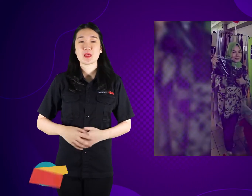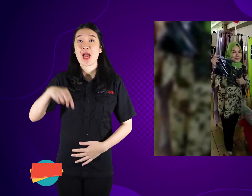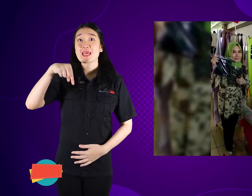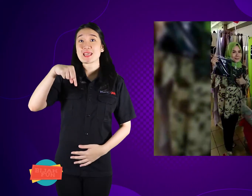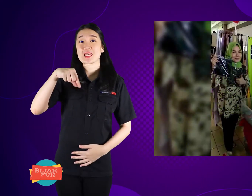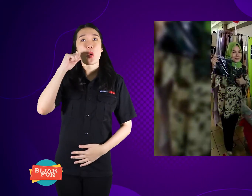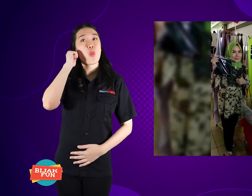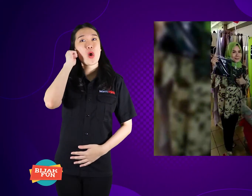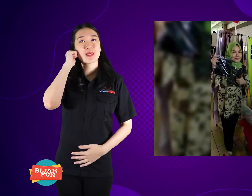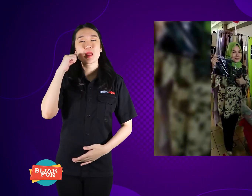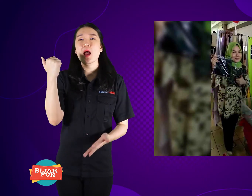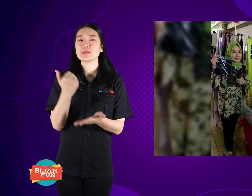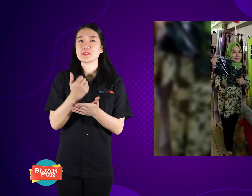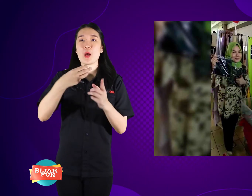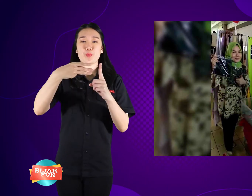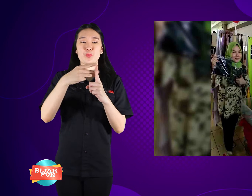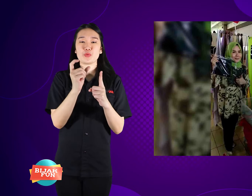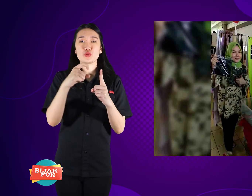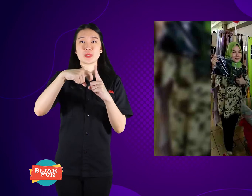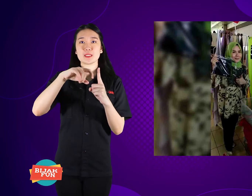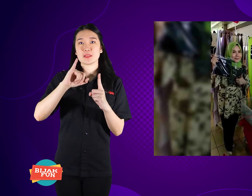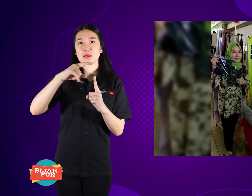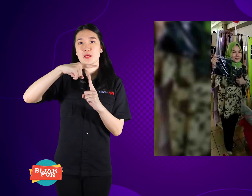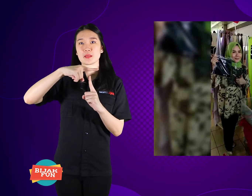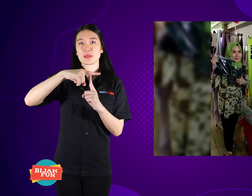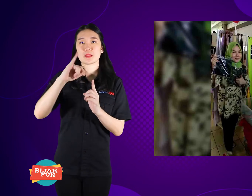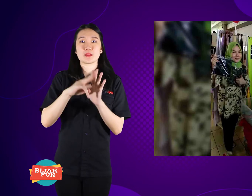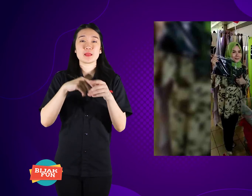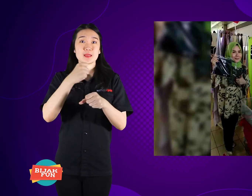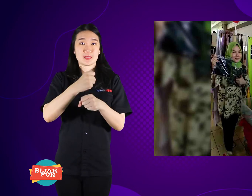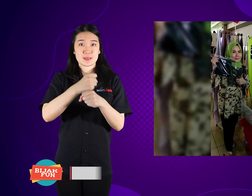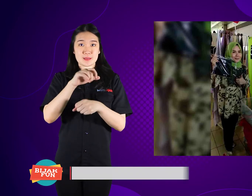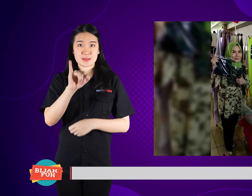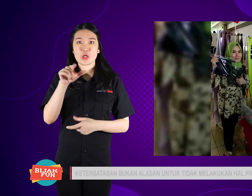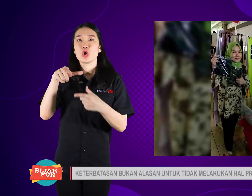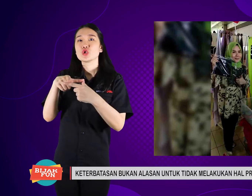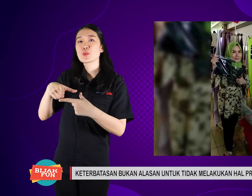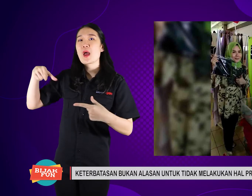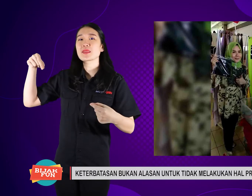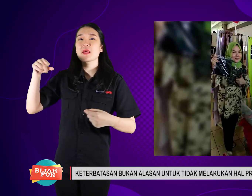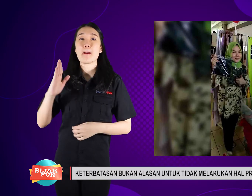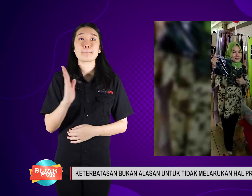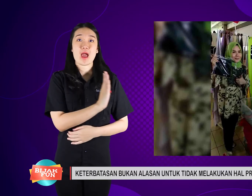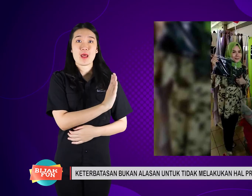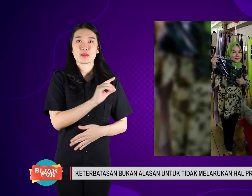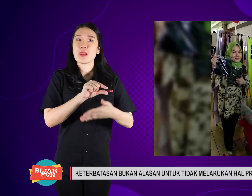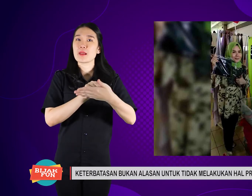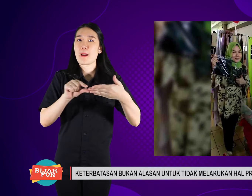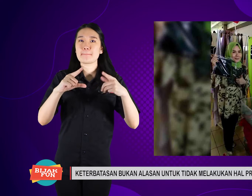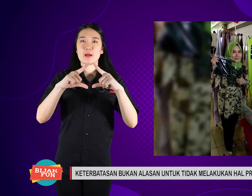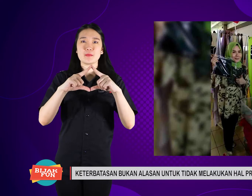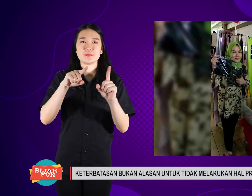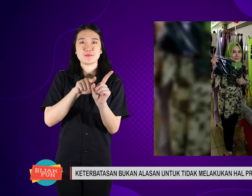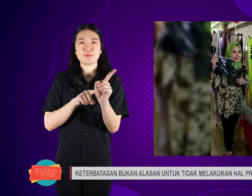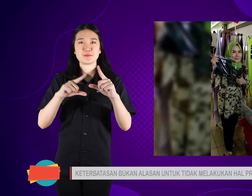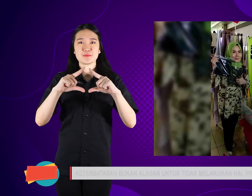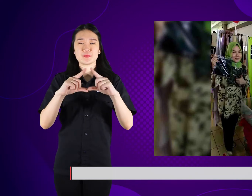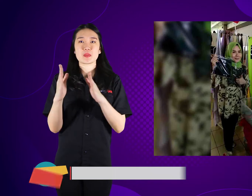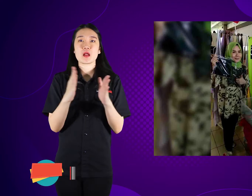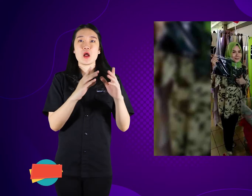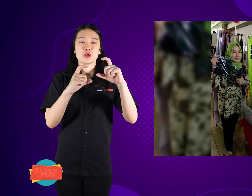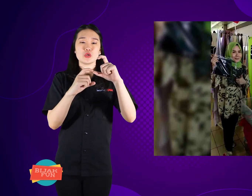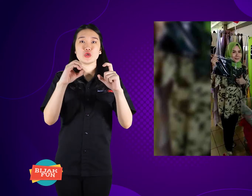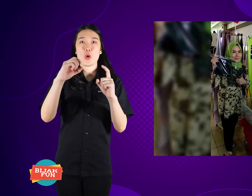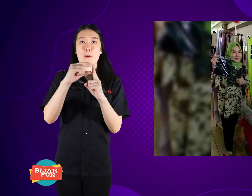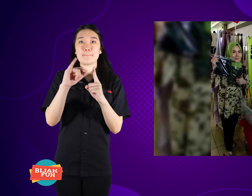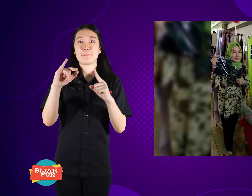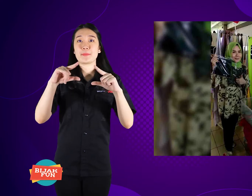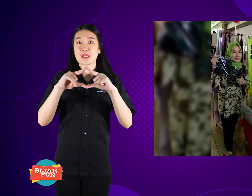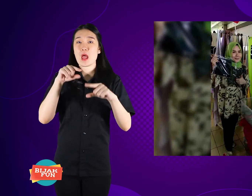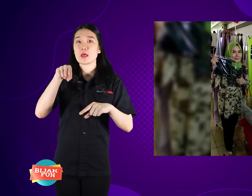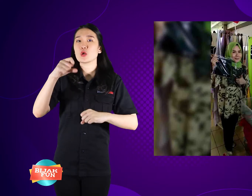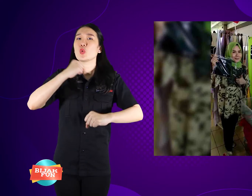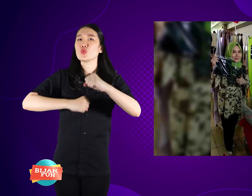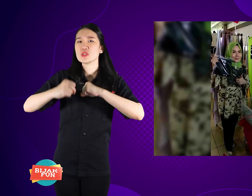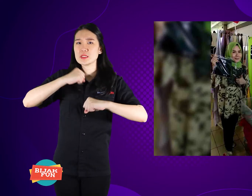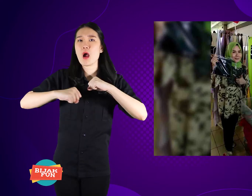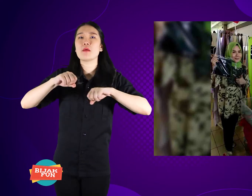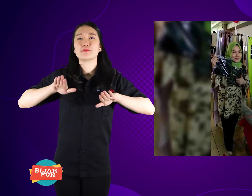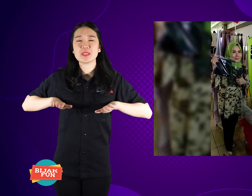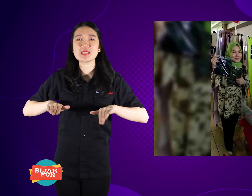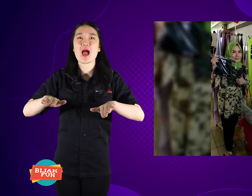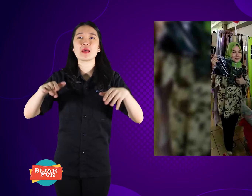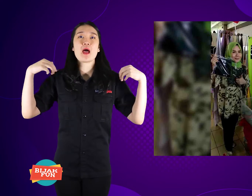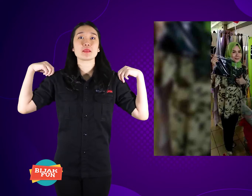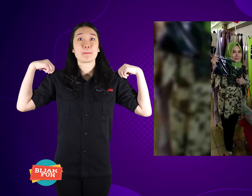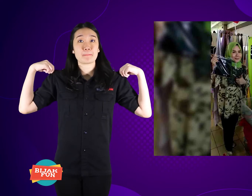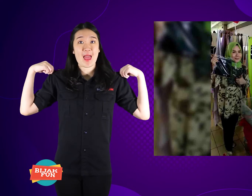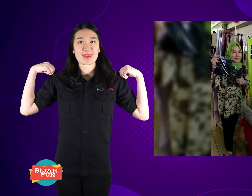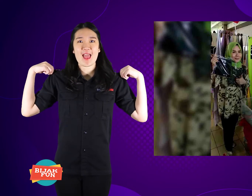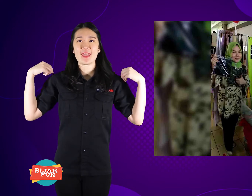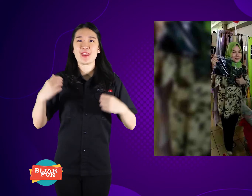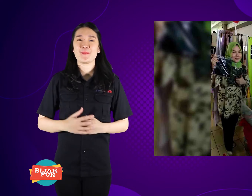This is the woman from Bukit Tinggi, West Sumatra who named Aya Sopia who has a sewing business.